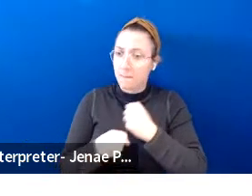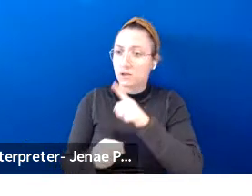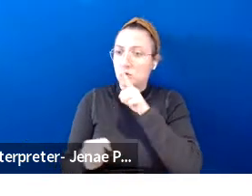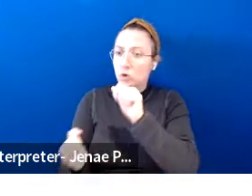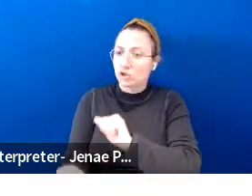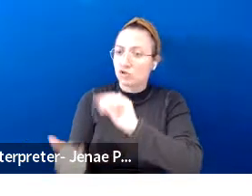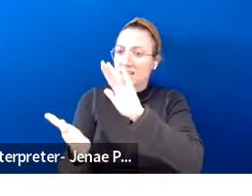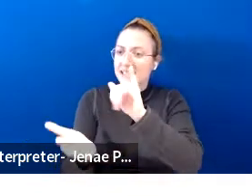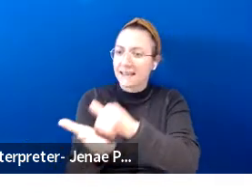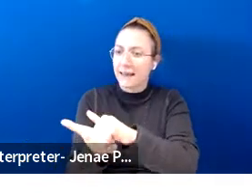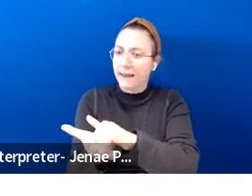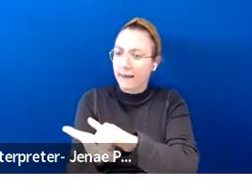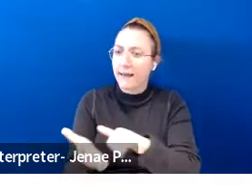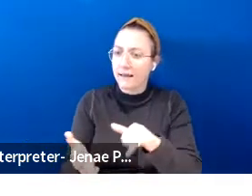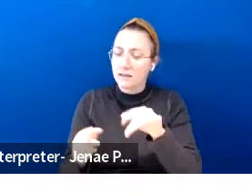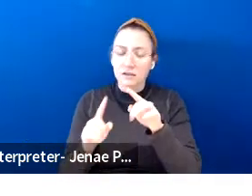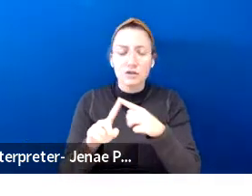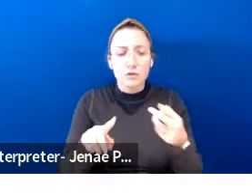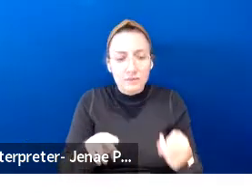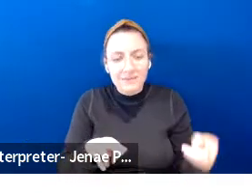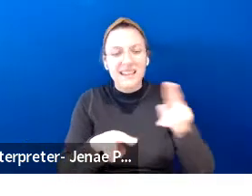in order to increase our levels of hope.